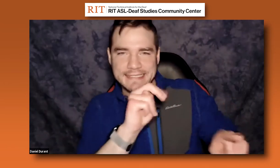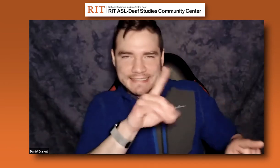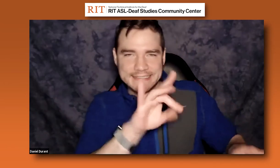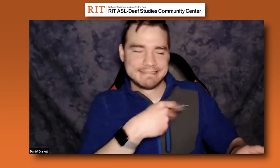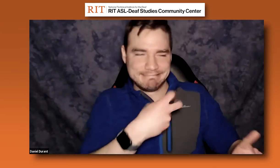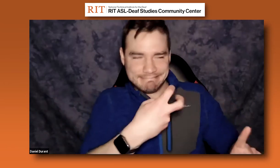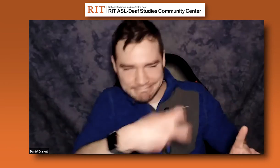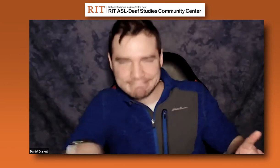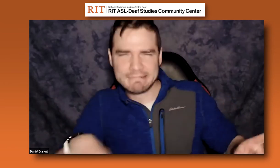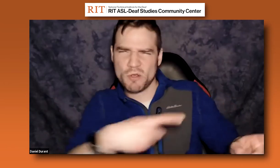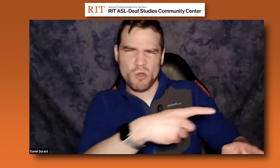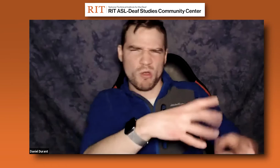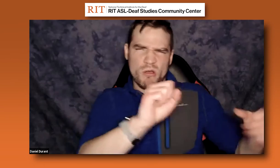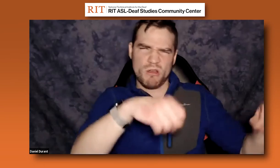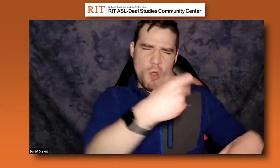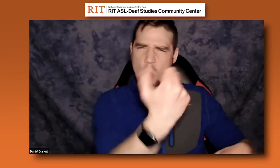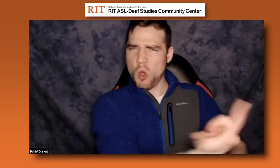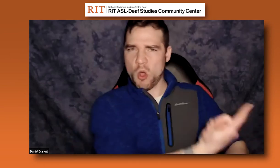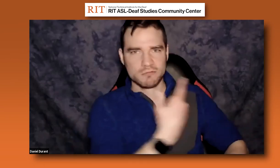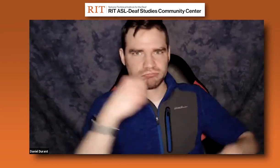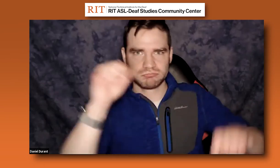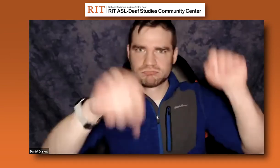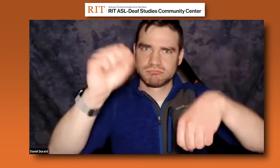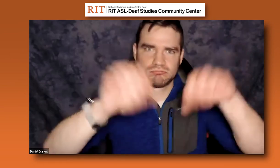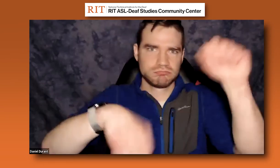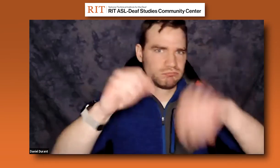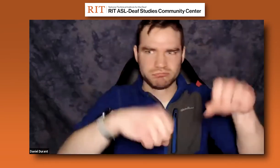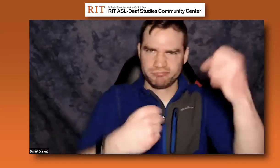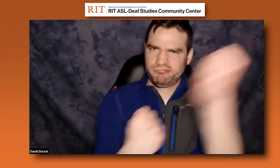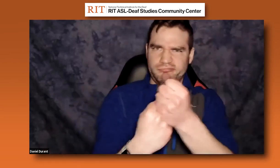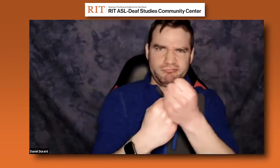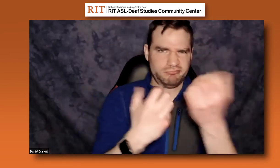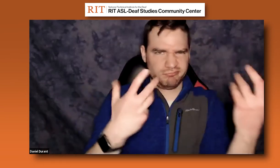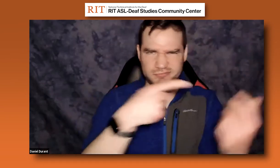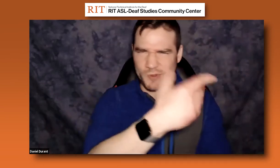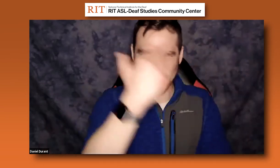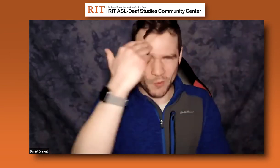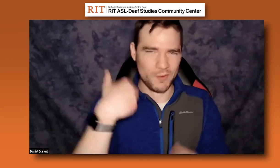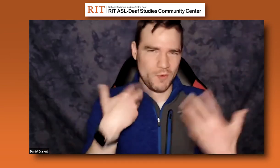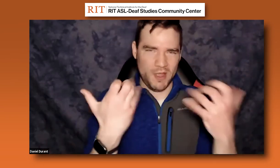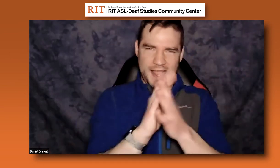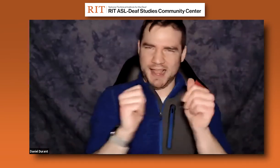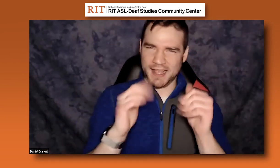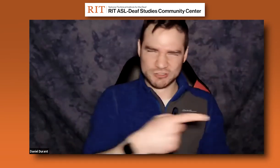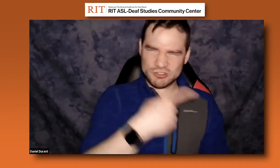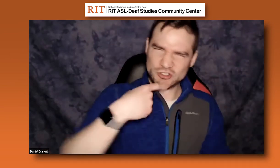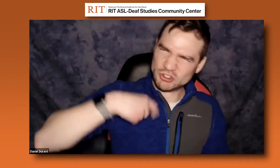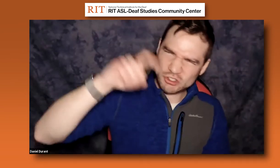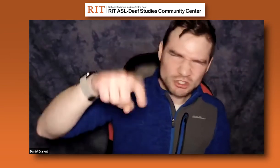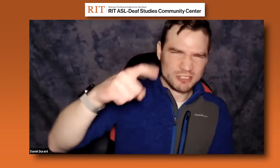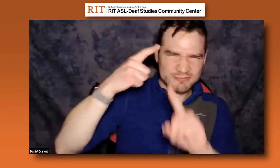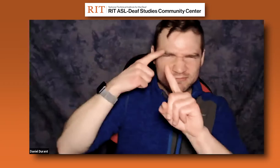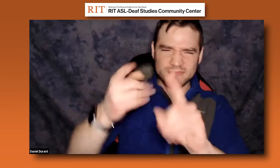It was a hard decision to make. I had a lot of friends at NTID. I had a lot of support, but people said, "Yeah?